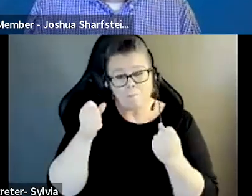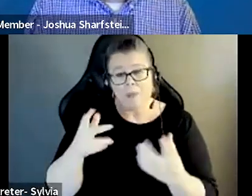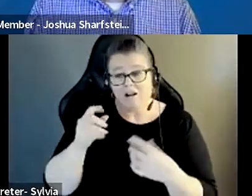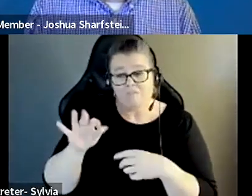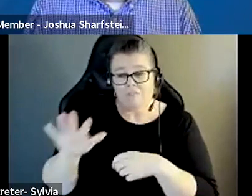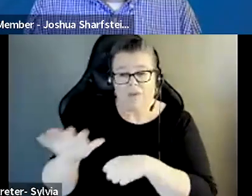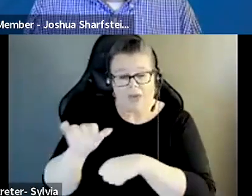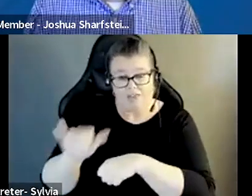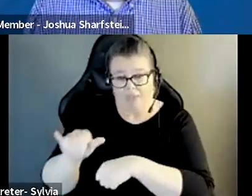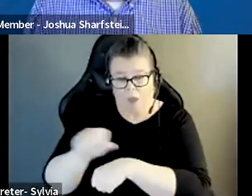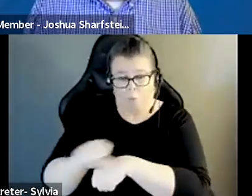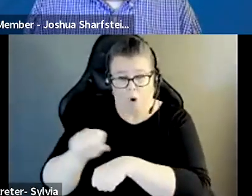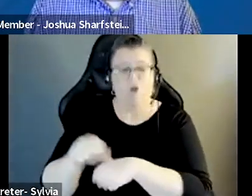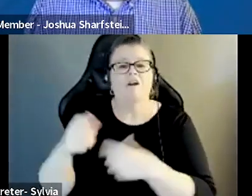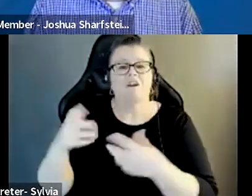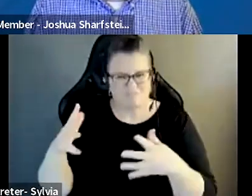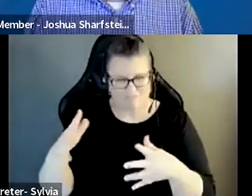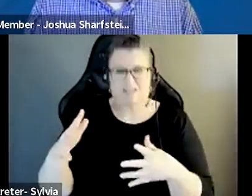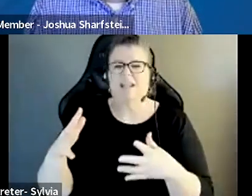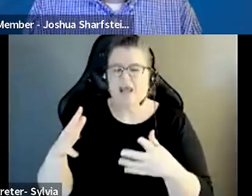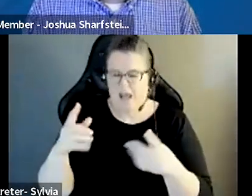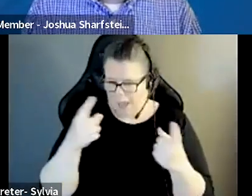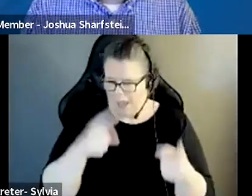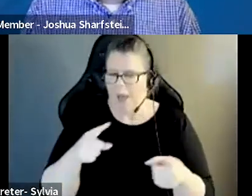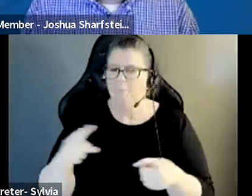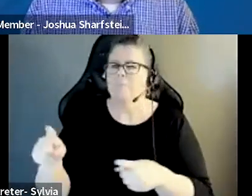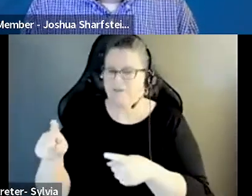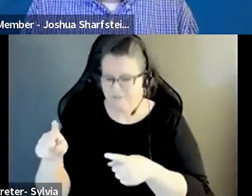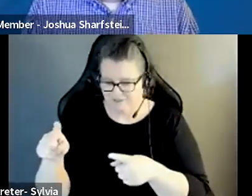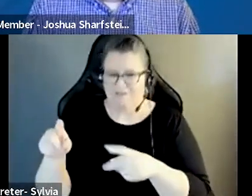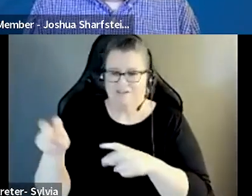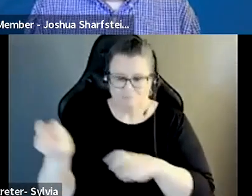A lot of the streamlining has happened already. And Barbara can give you more details on that.